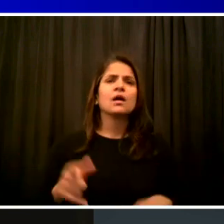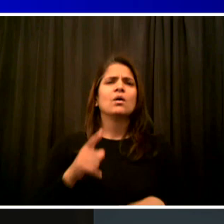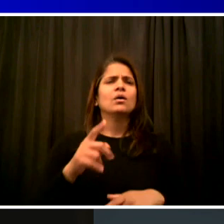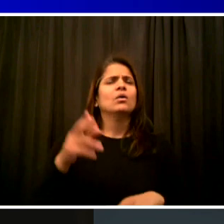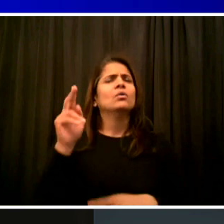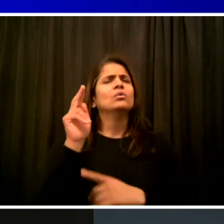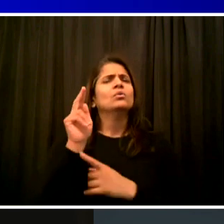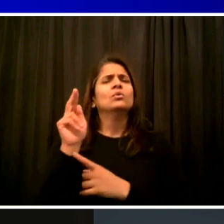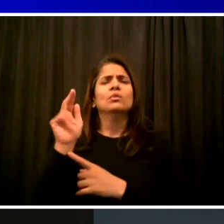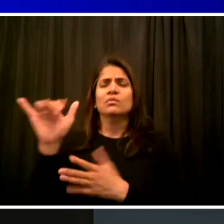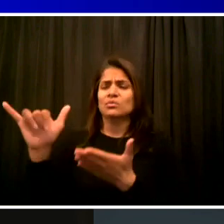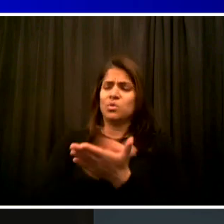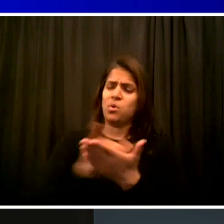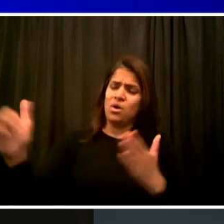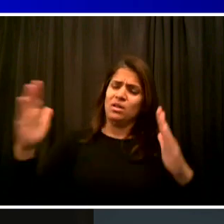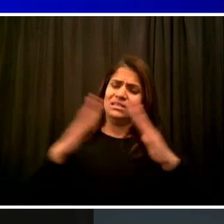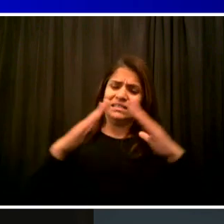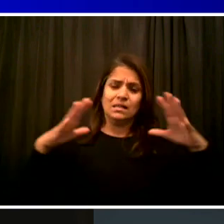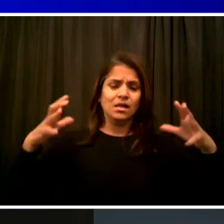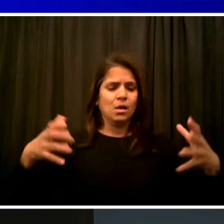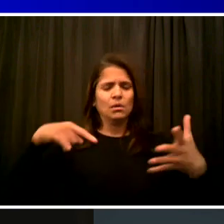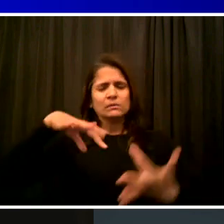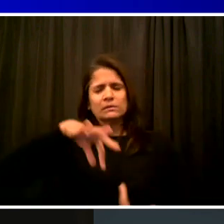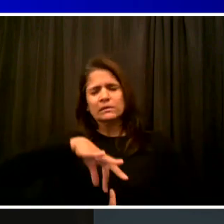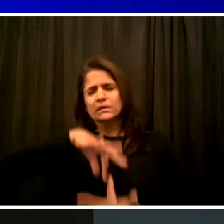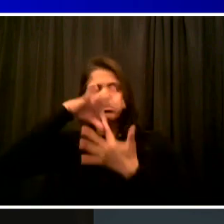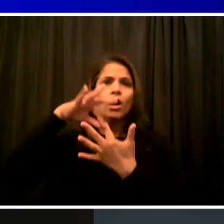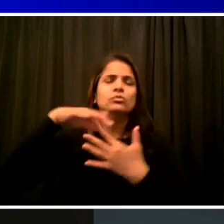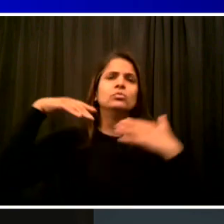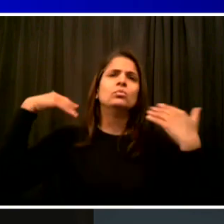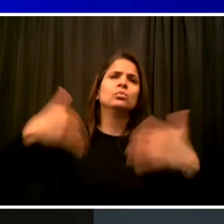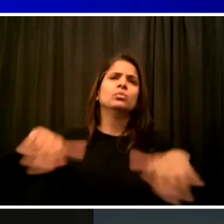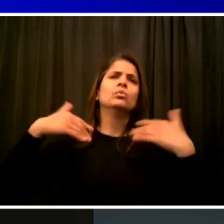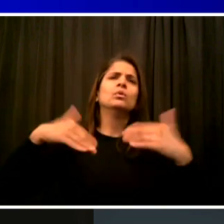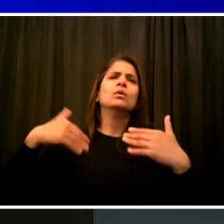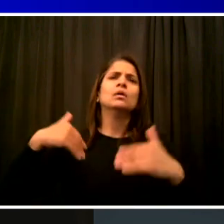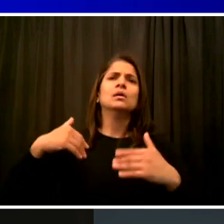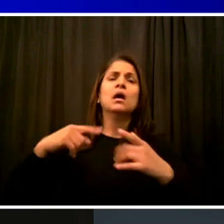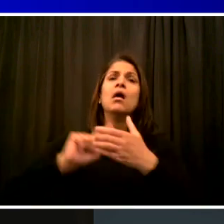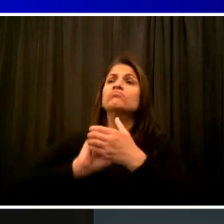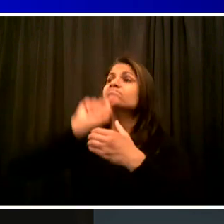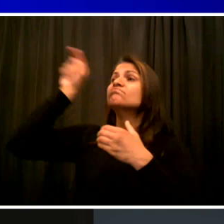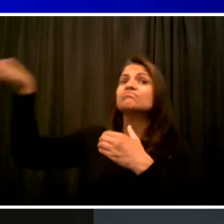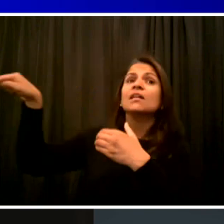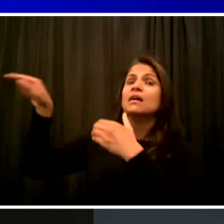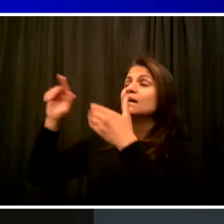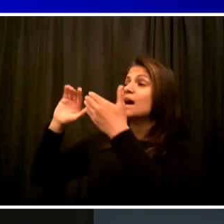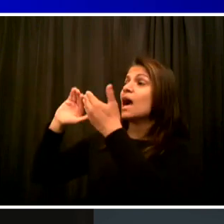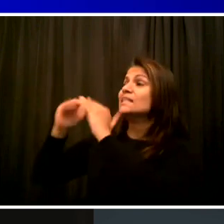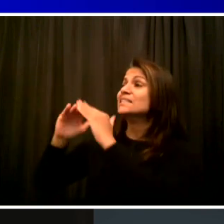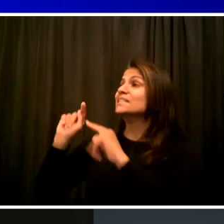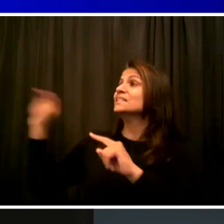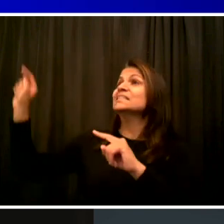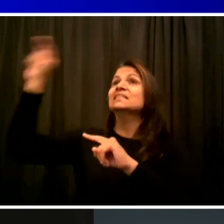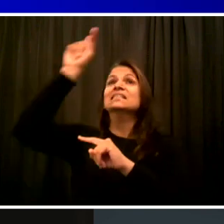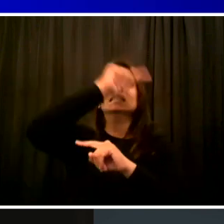CONSENSUS, A KIND OF UNANIMITY THAT YOU COULD RARELY FIND ANYWHERE IN THE WORLD.